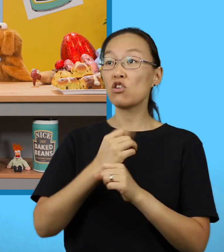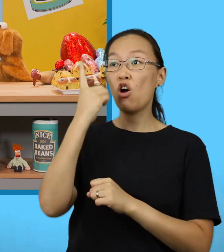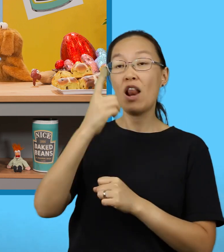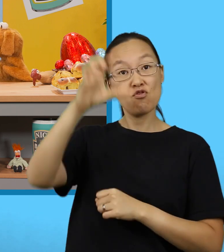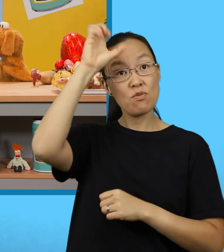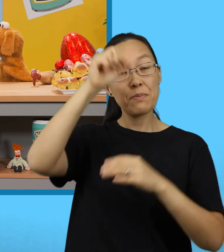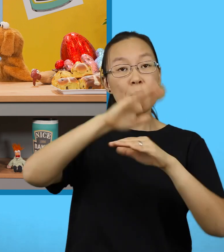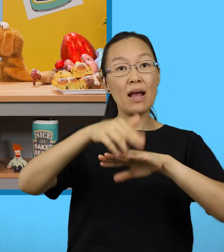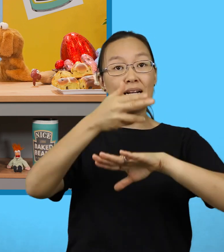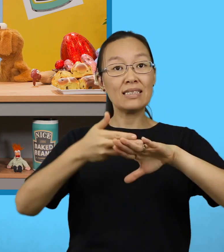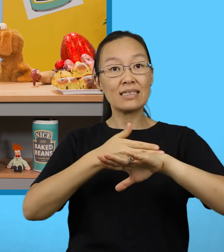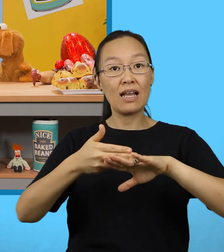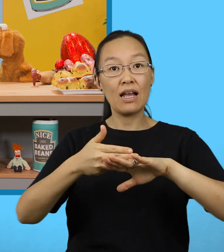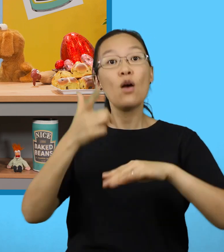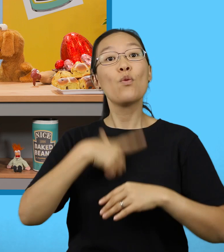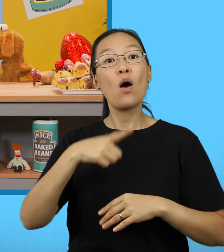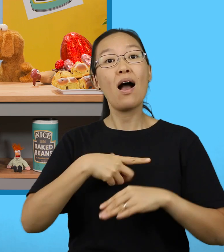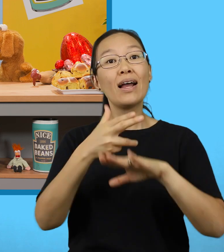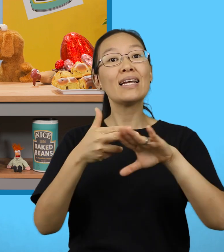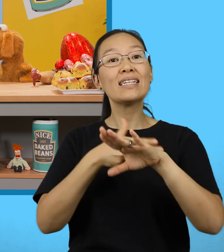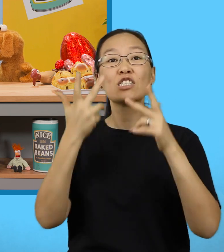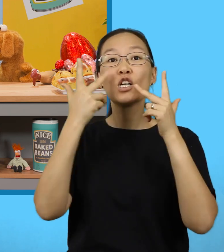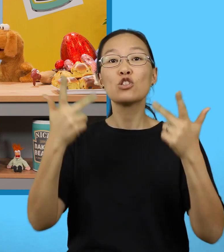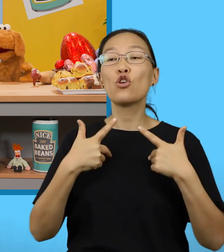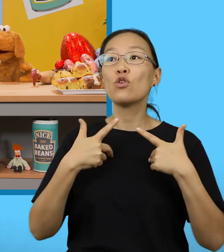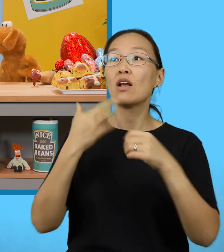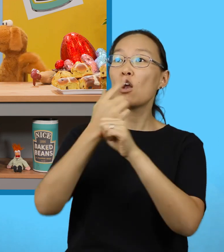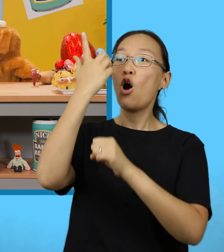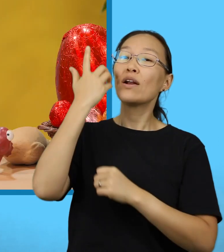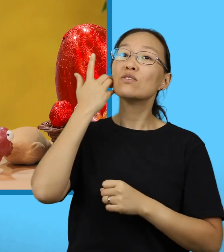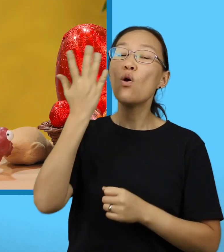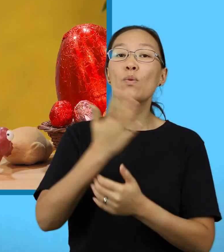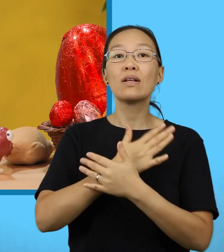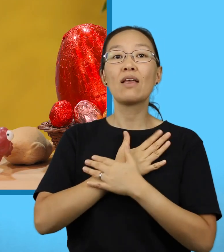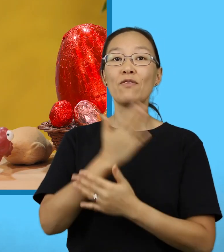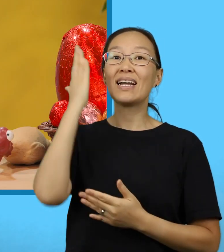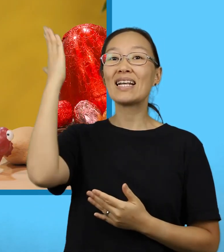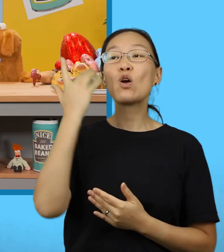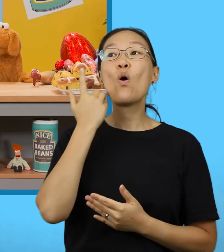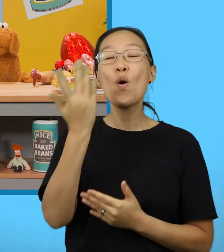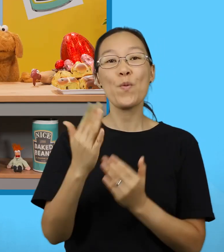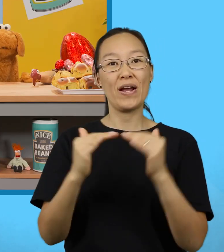Because Easter shows us that God's all-loving and God's all-fair. That's awesome! It is.